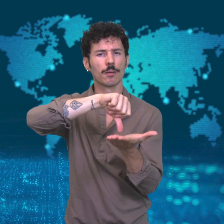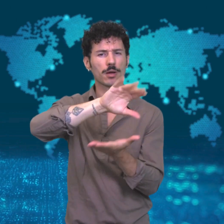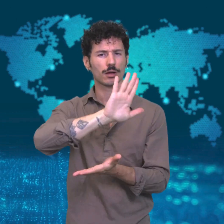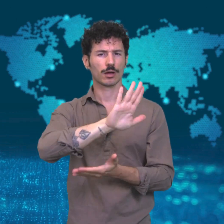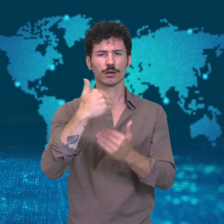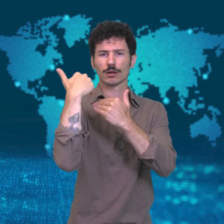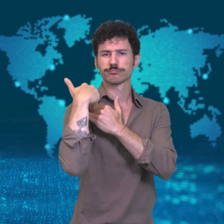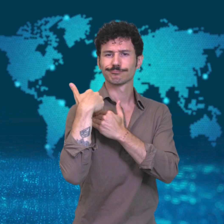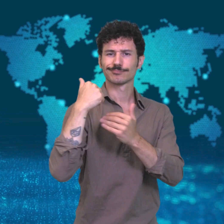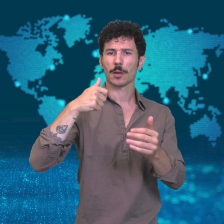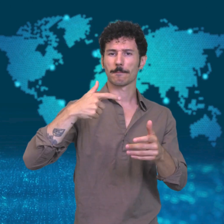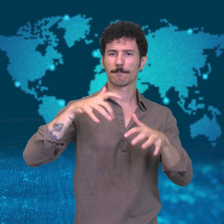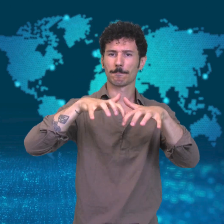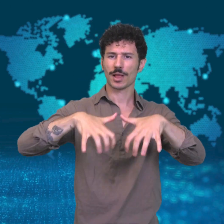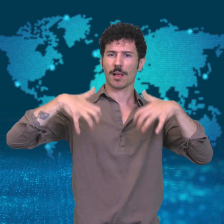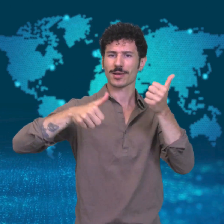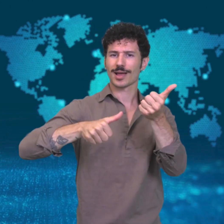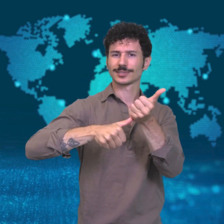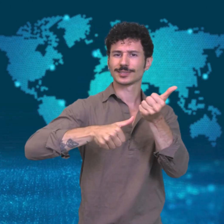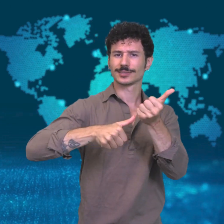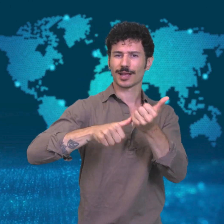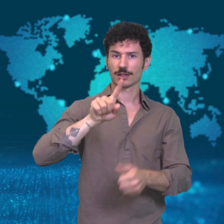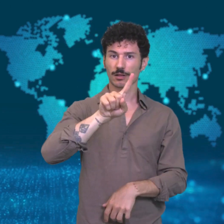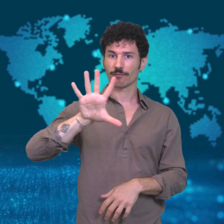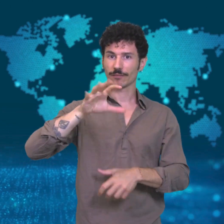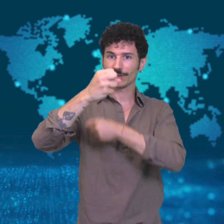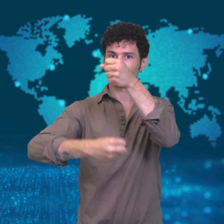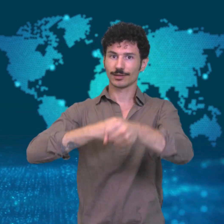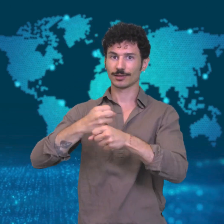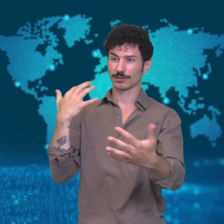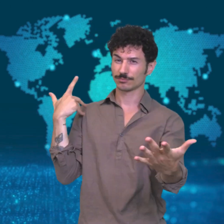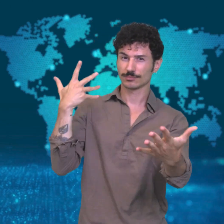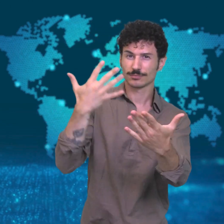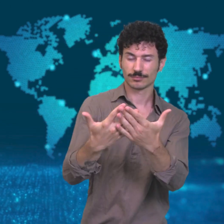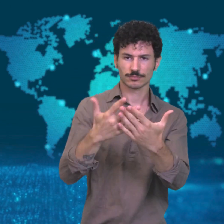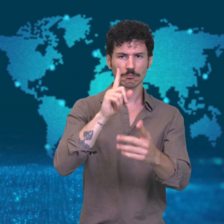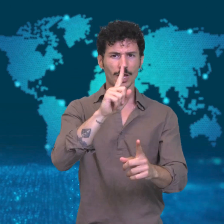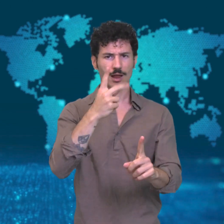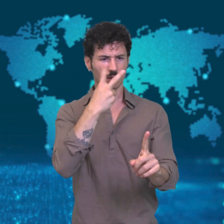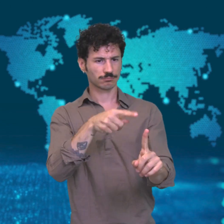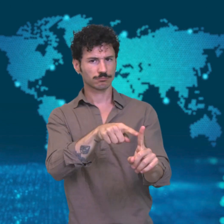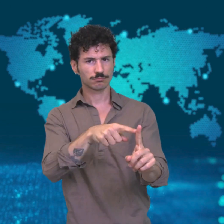but that there was no evidence she had done any work.